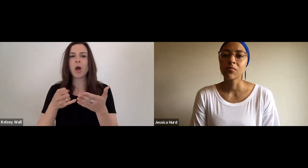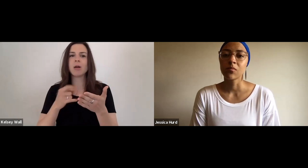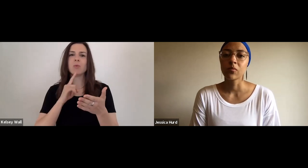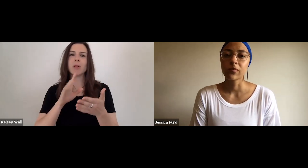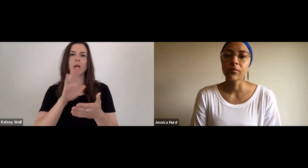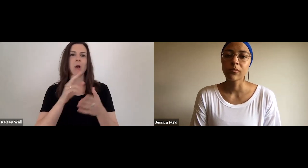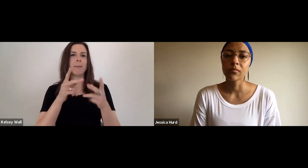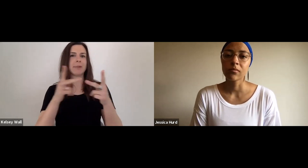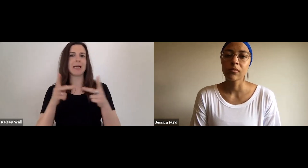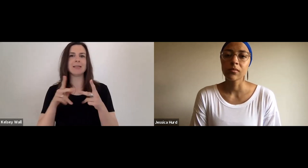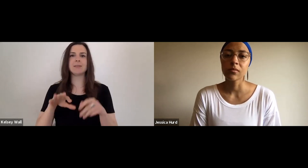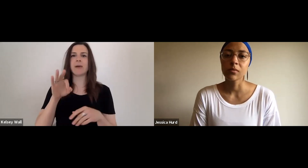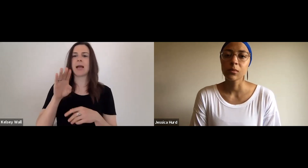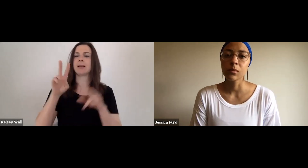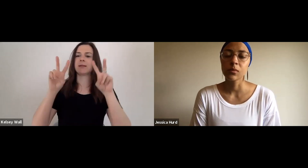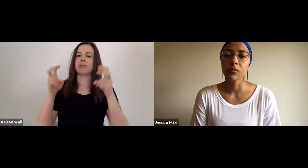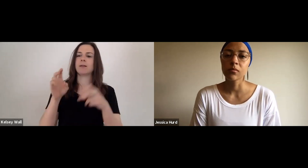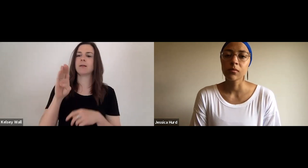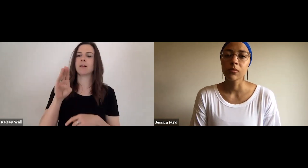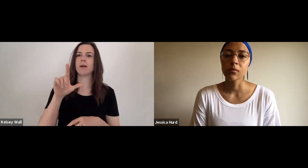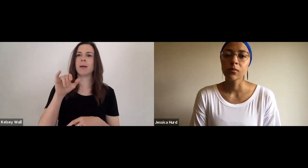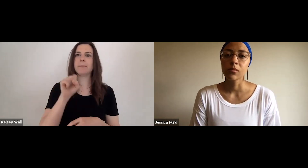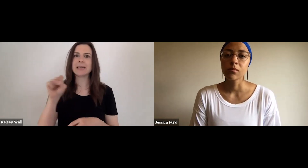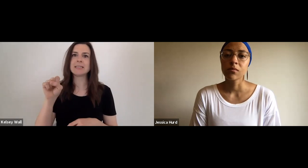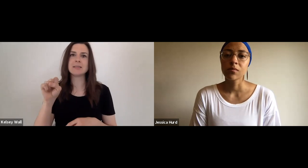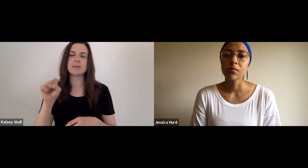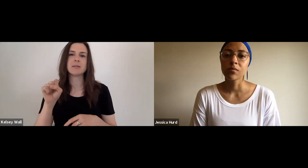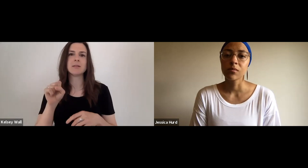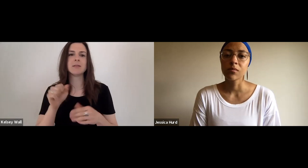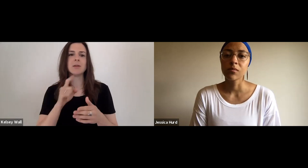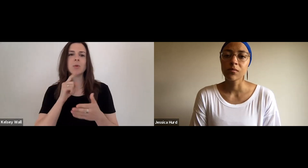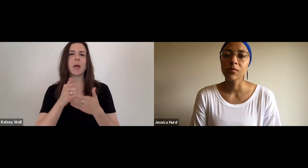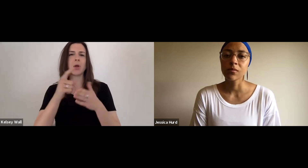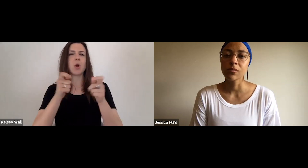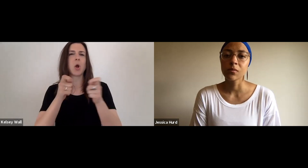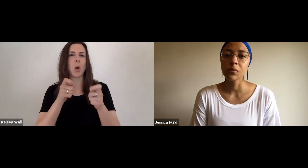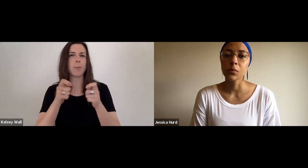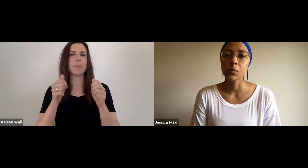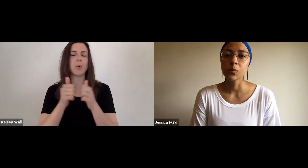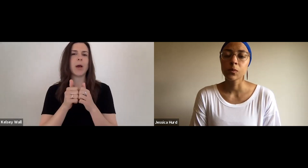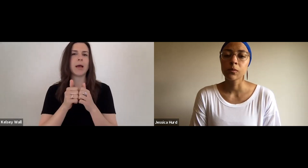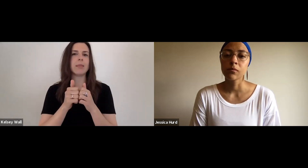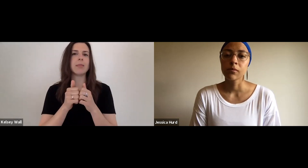In this one, the author explains finding their bliss during this time